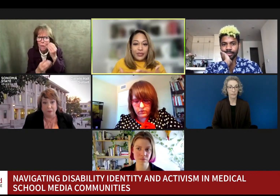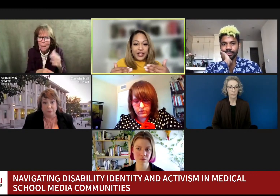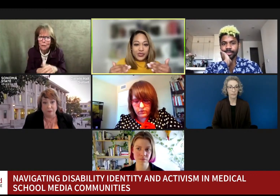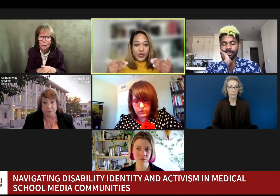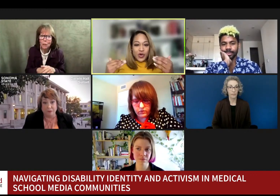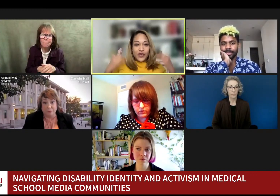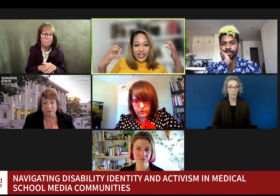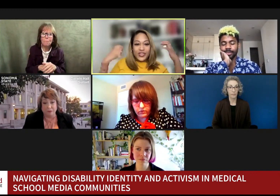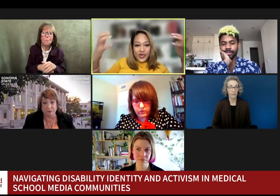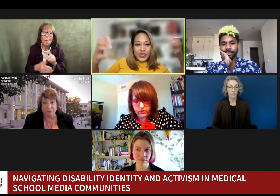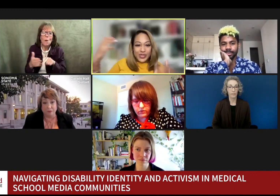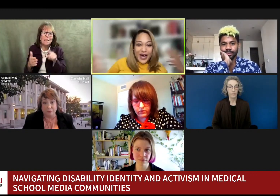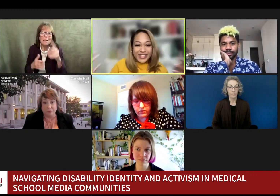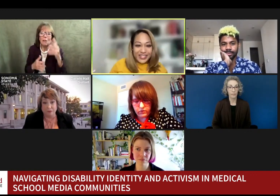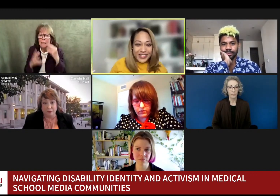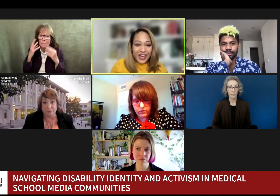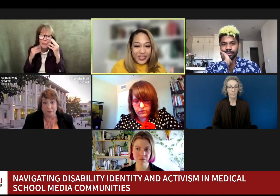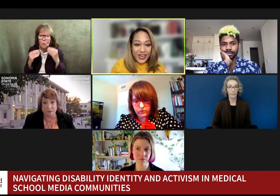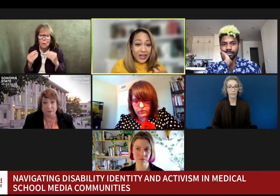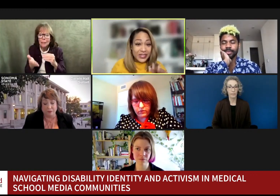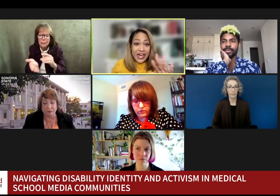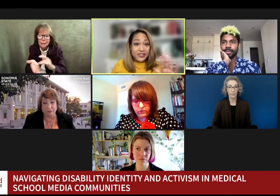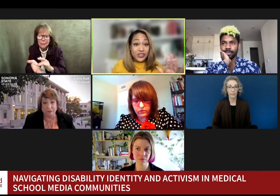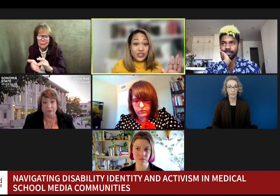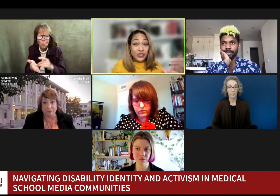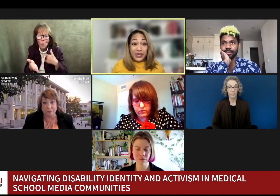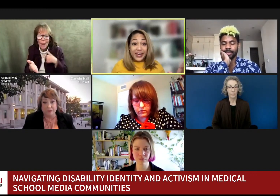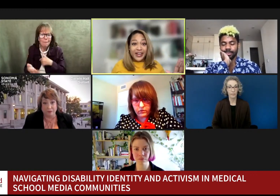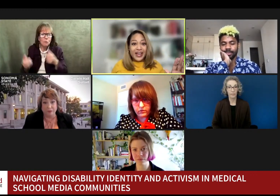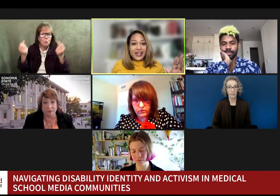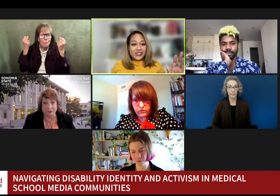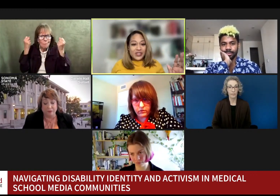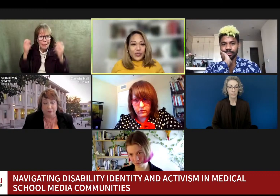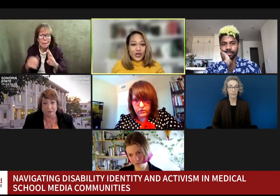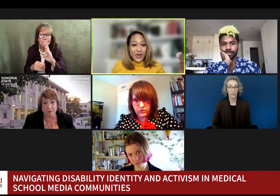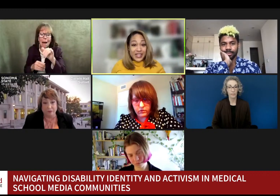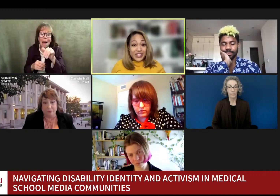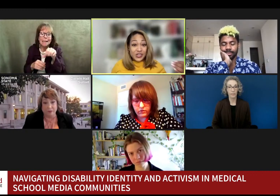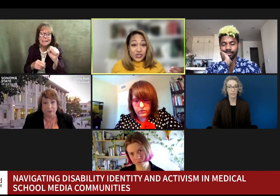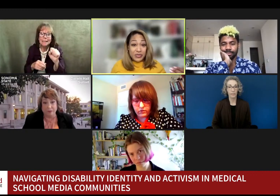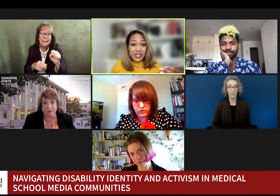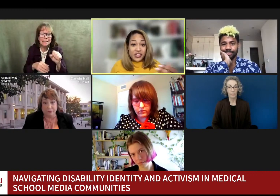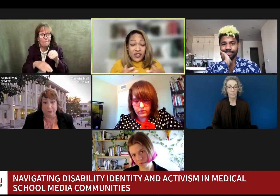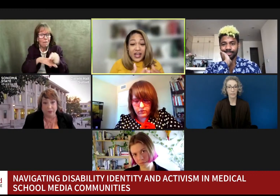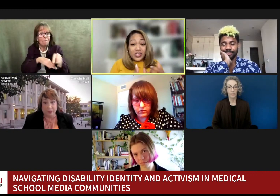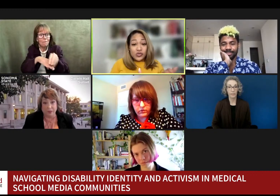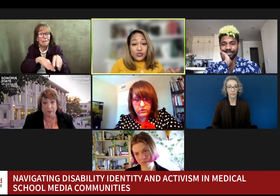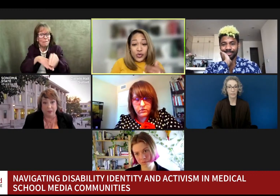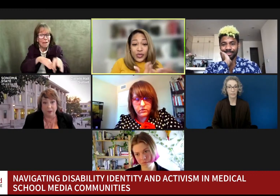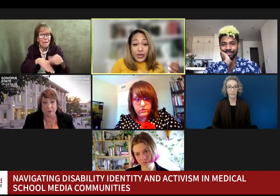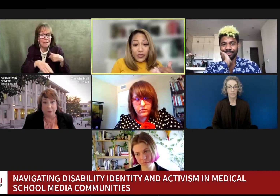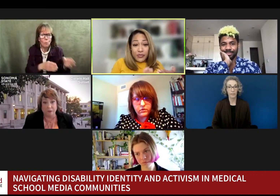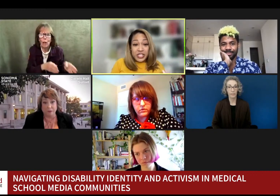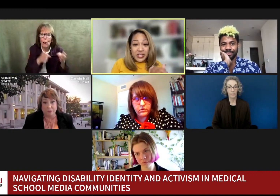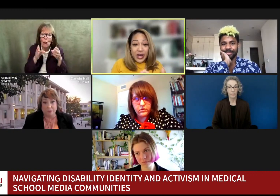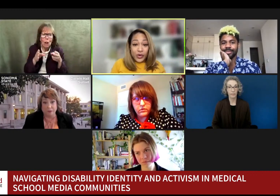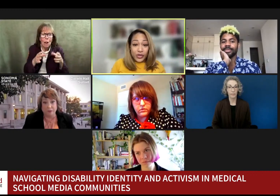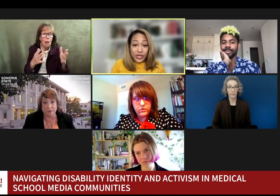Because we're already throwing these biases out there outside of social media. So then we go back to social media trying to pull the information that we're